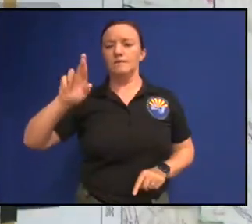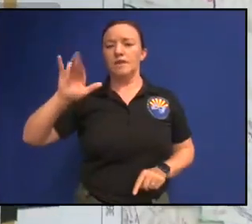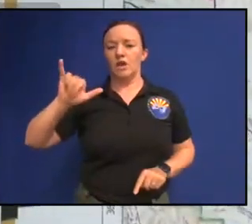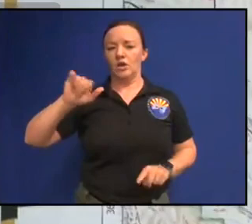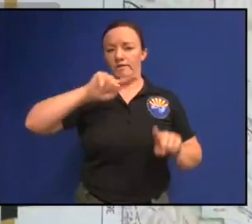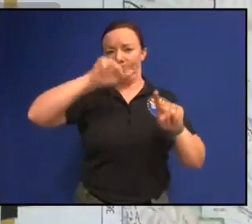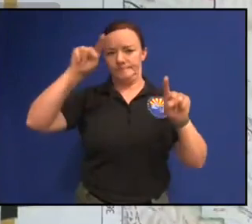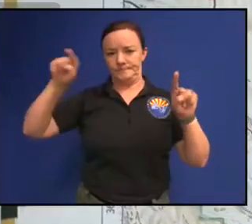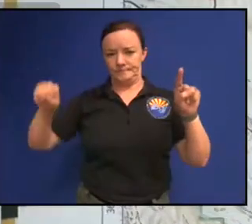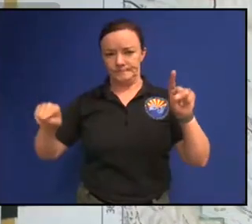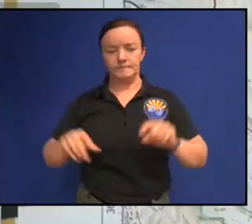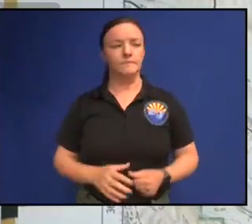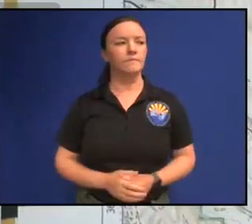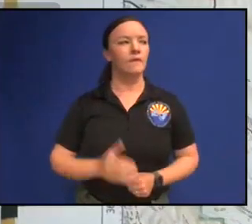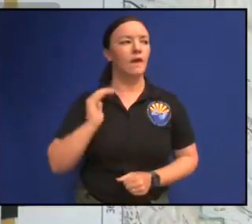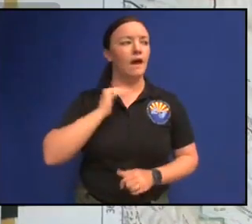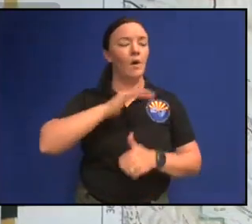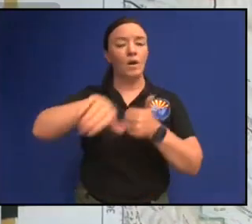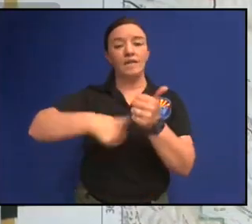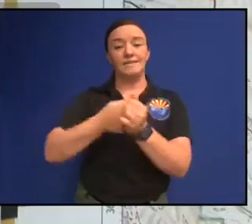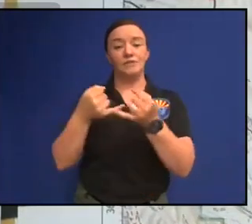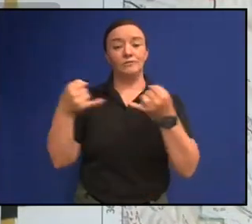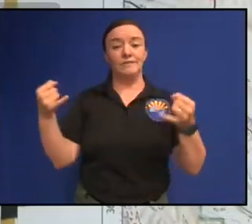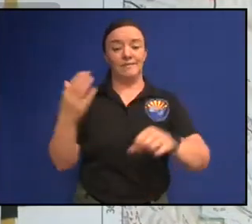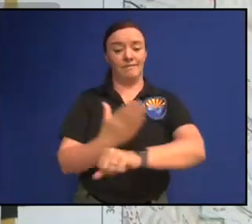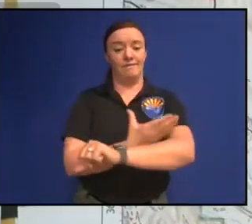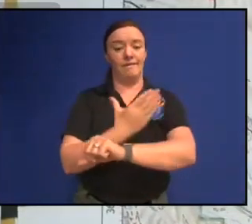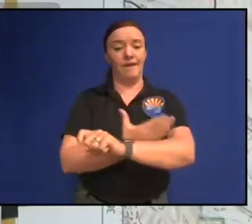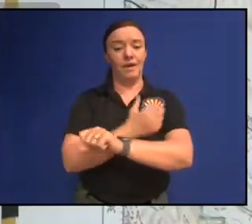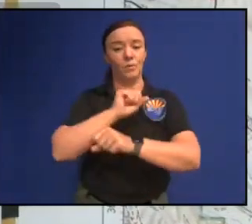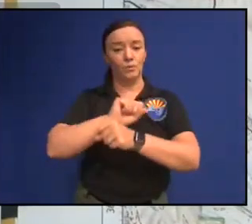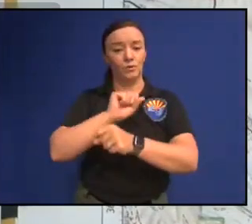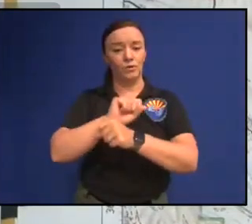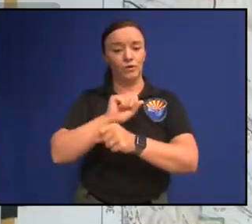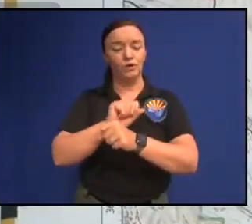WEST OF RIPLEY POINT NEAR DROP POINT 342 AND THEY